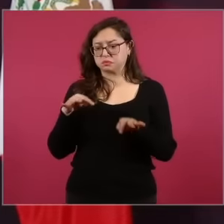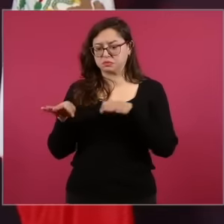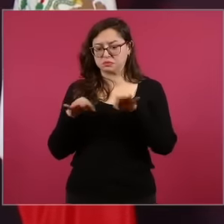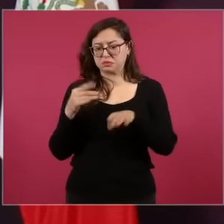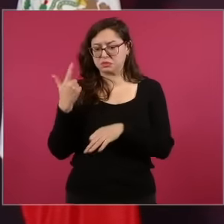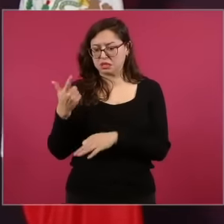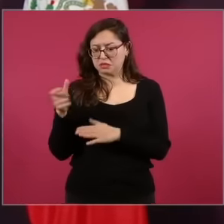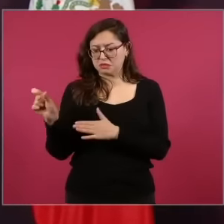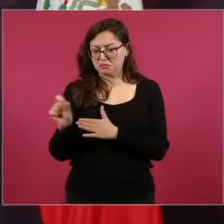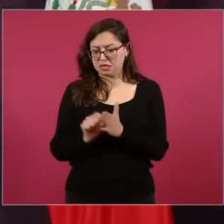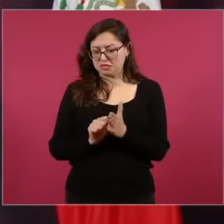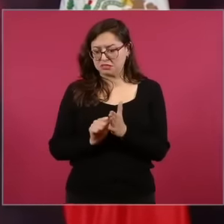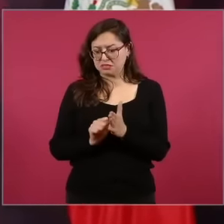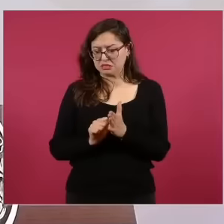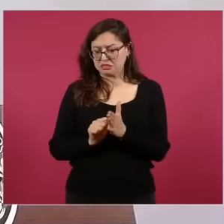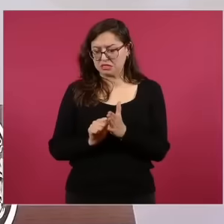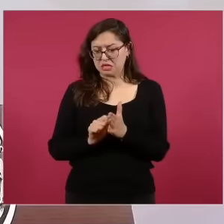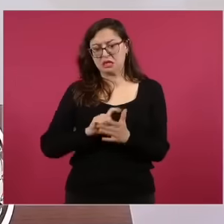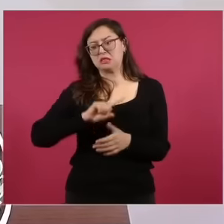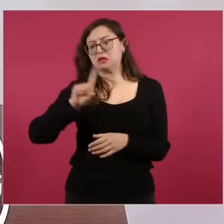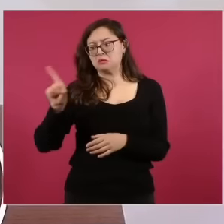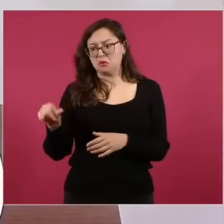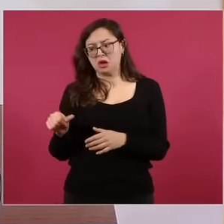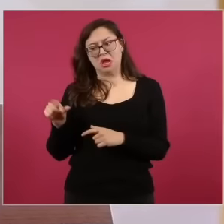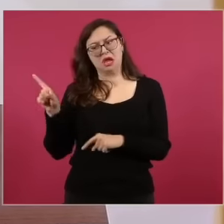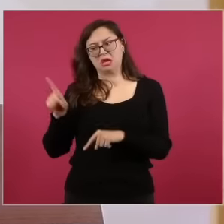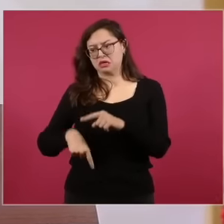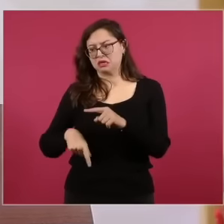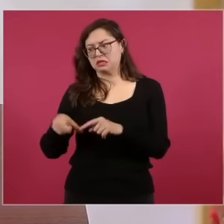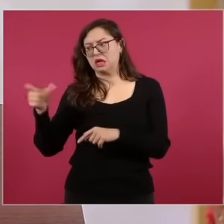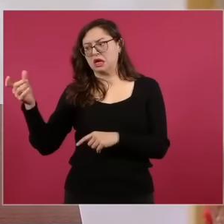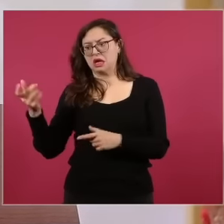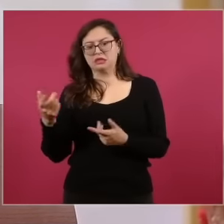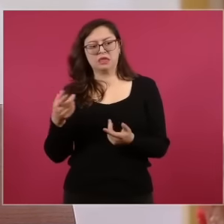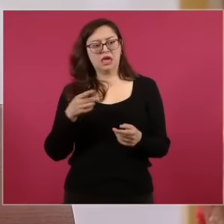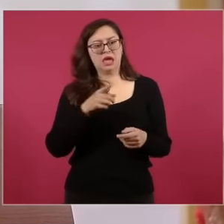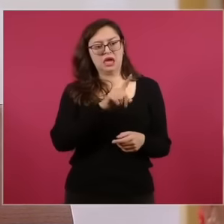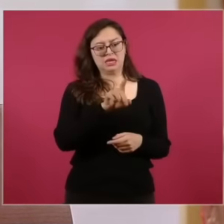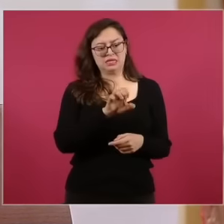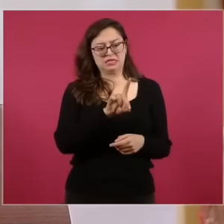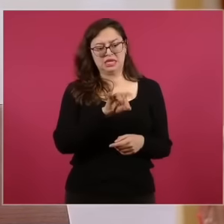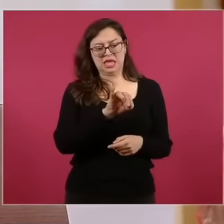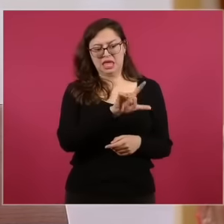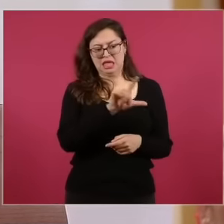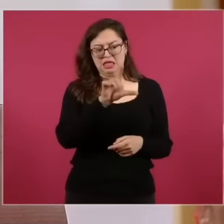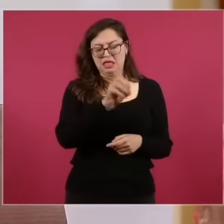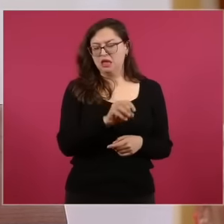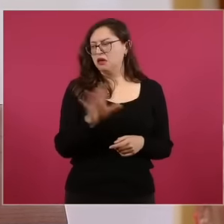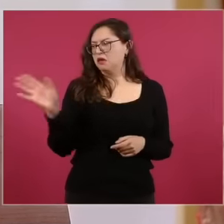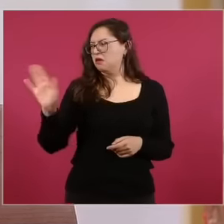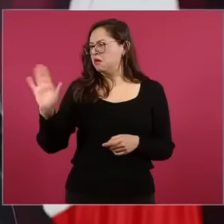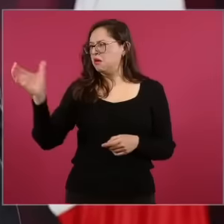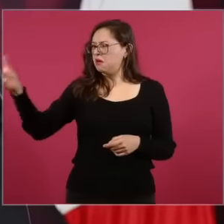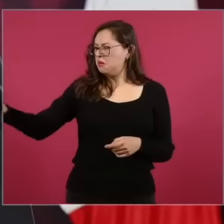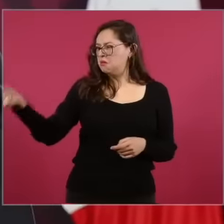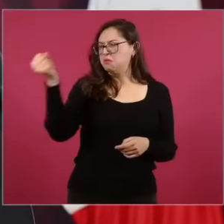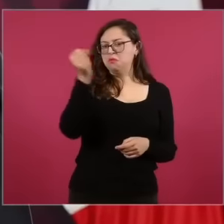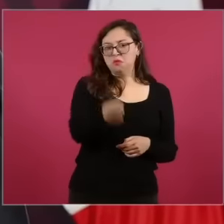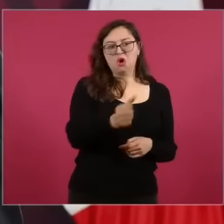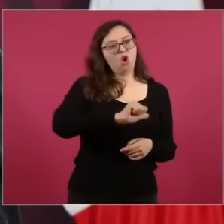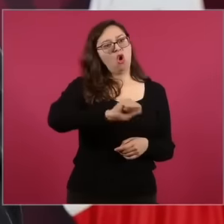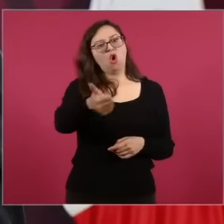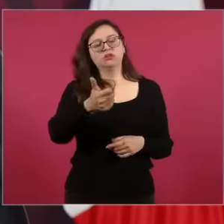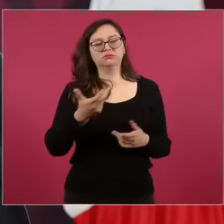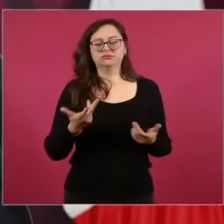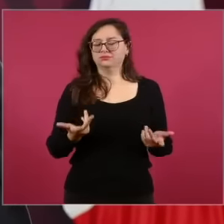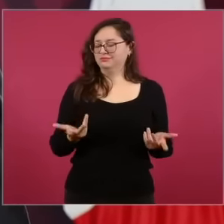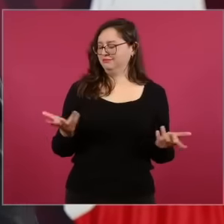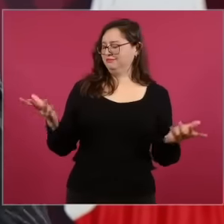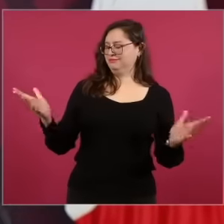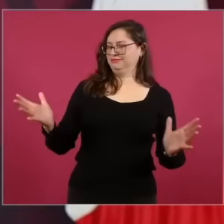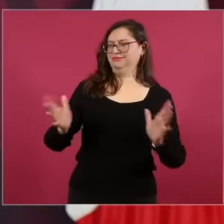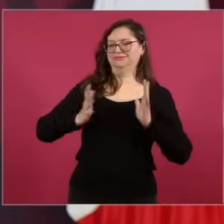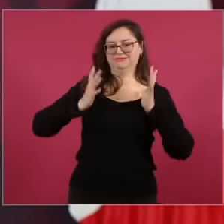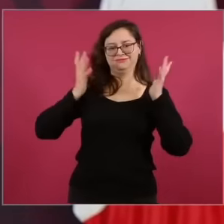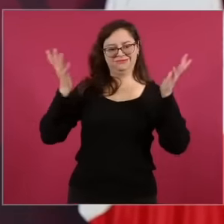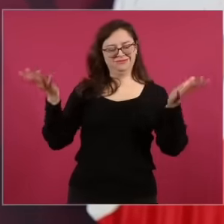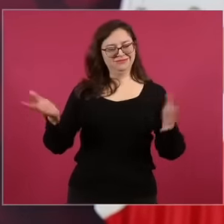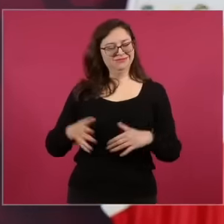Cedillo arrived with another blow but nothing was said at that time or now